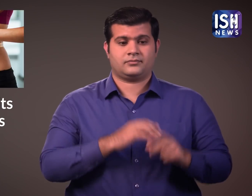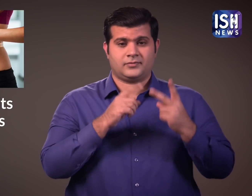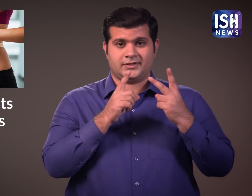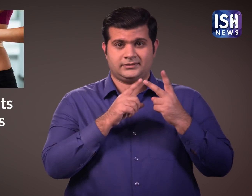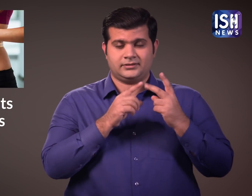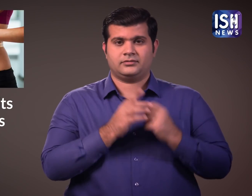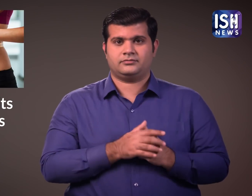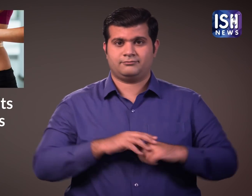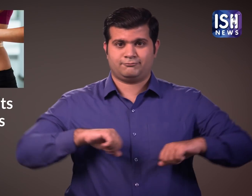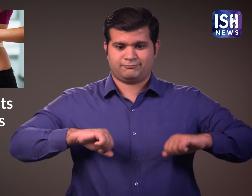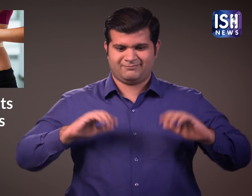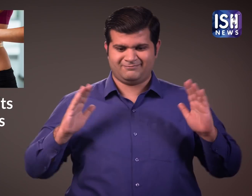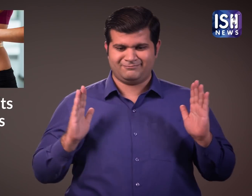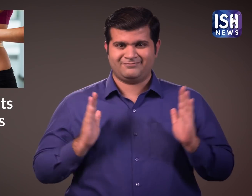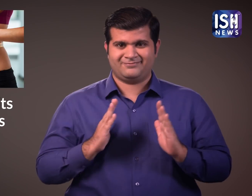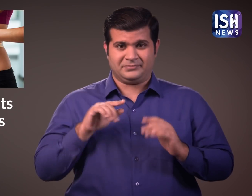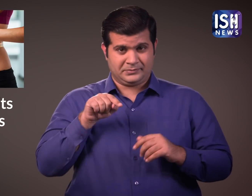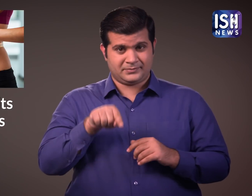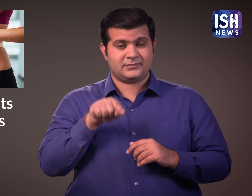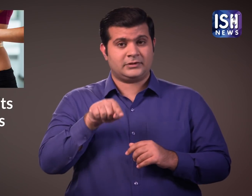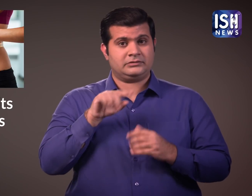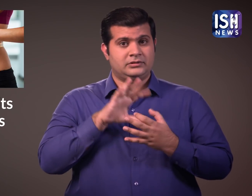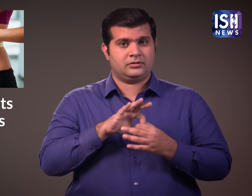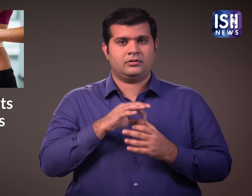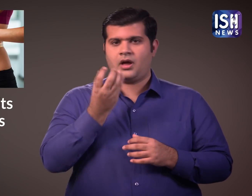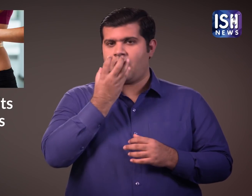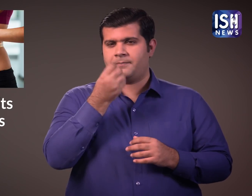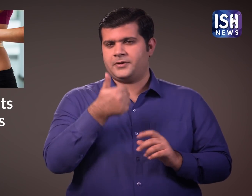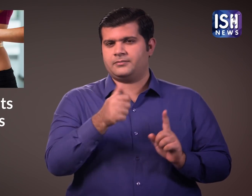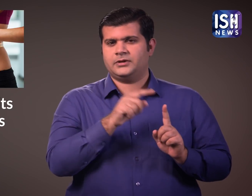2. Apples are very good for weightloss.